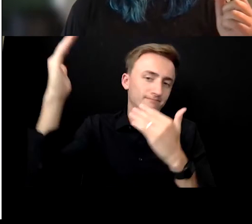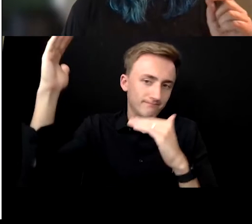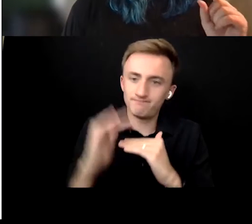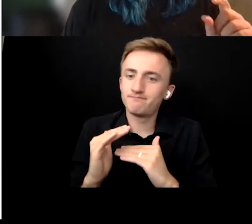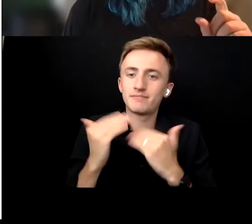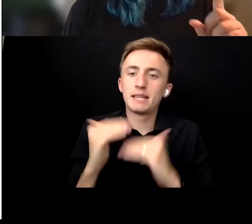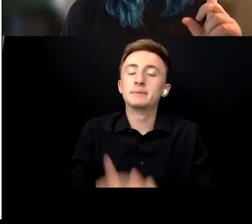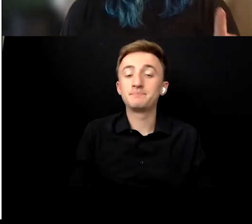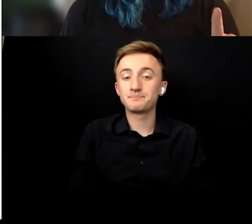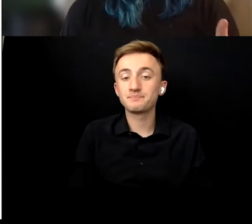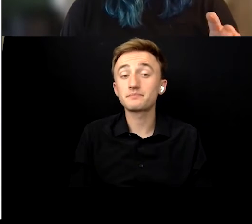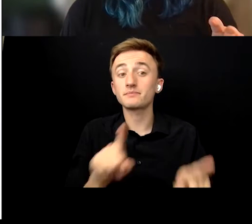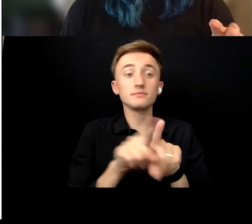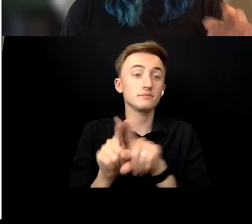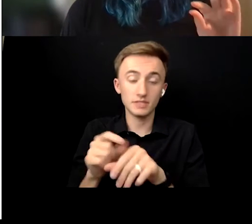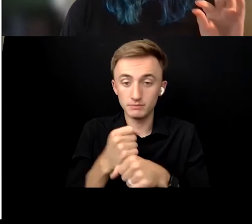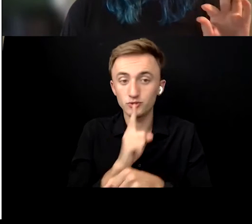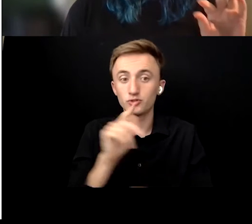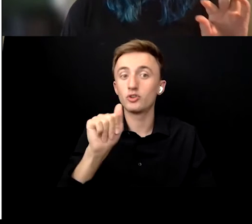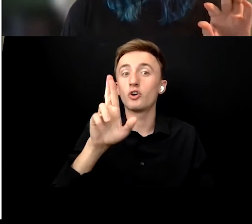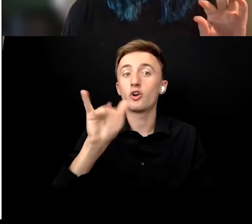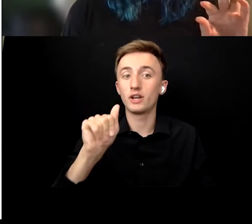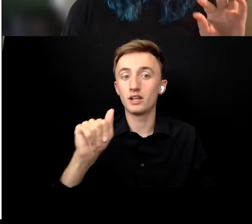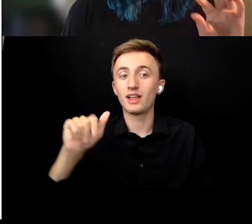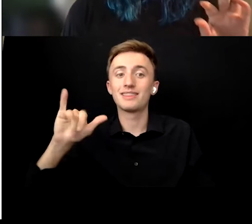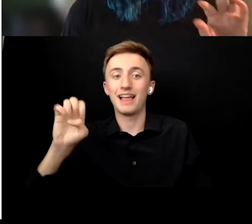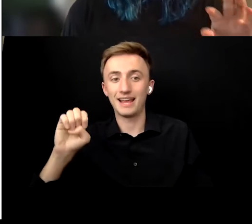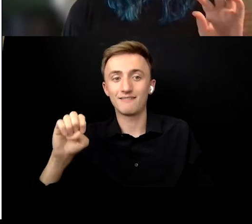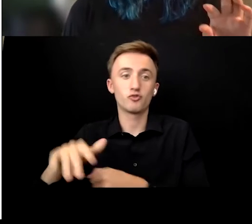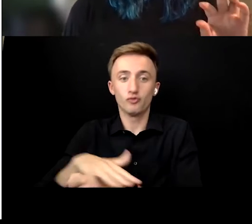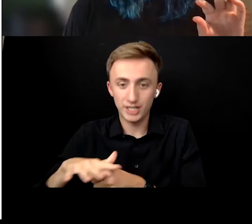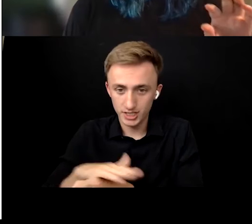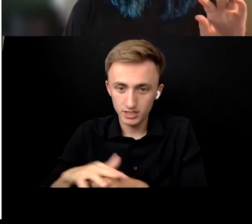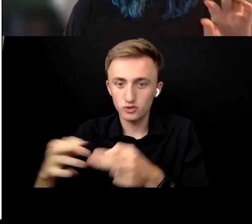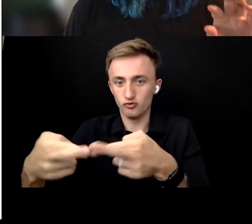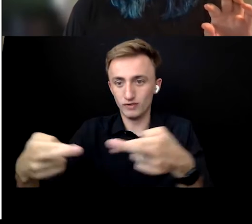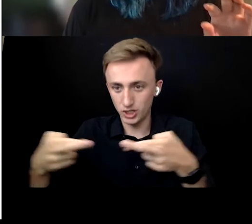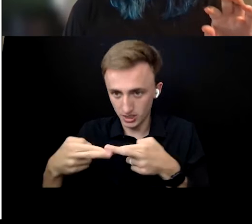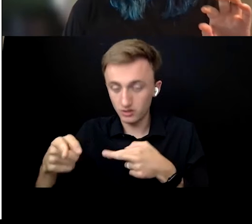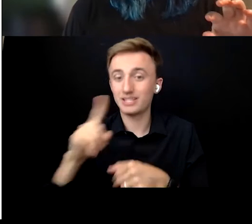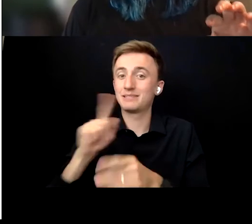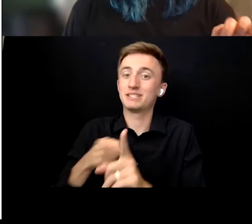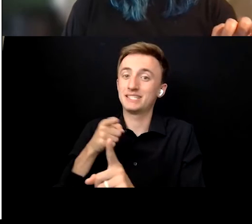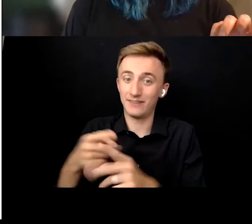to make sure that the aria-live region, specific region that has the live property or roll on it,